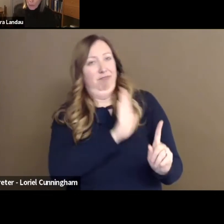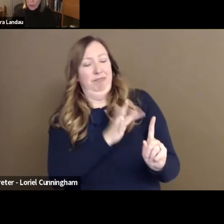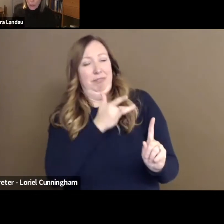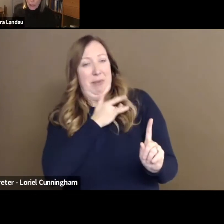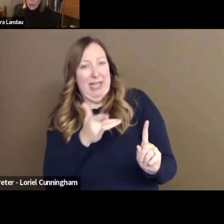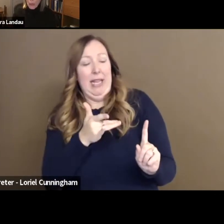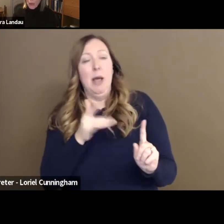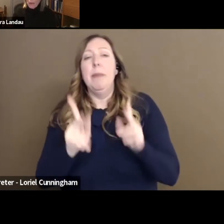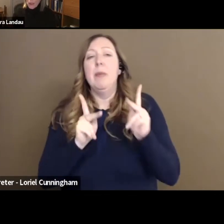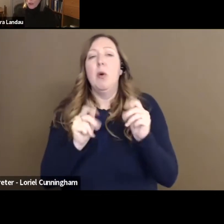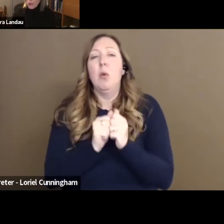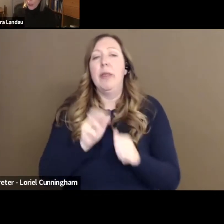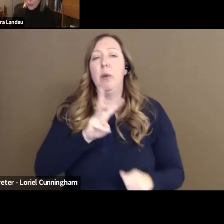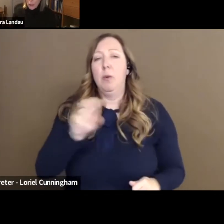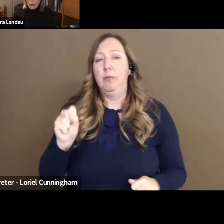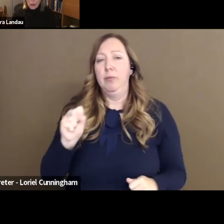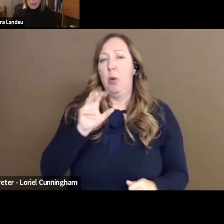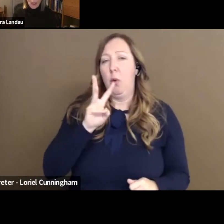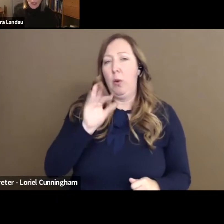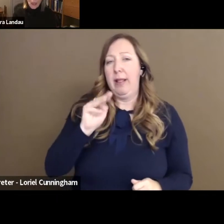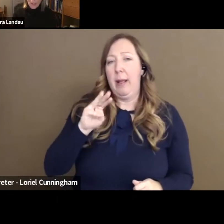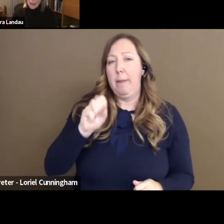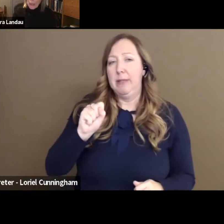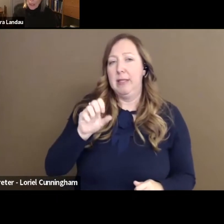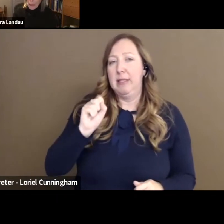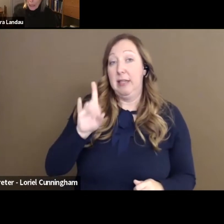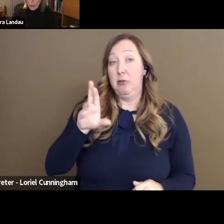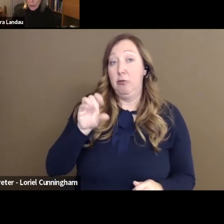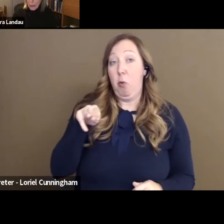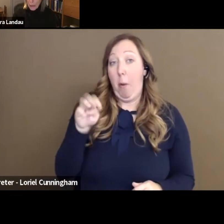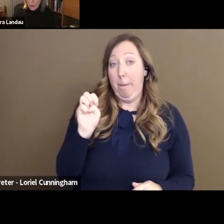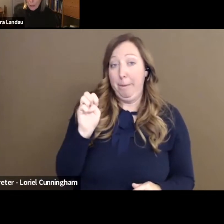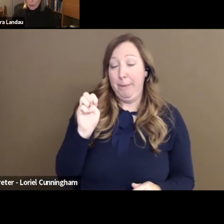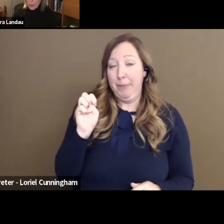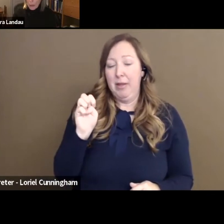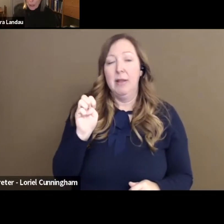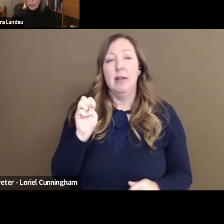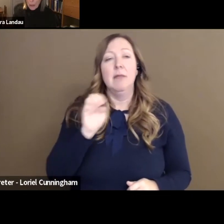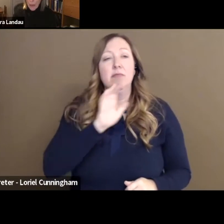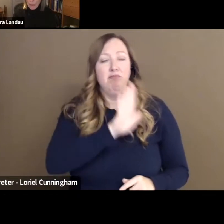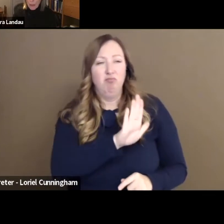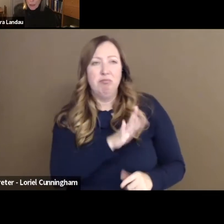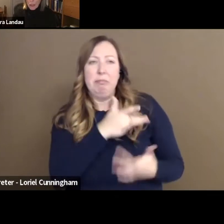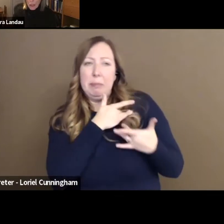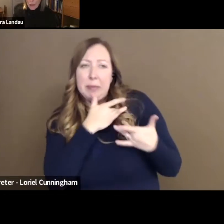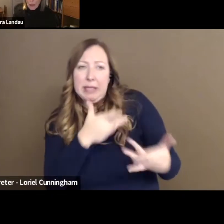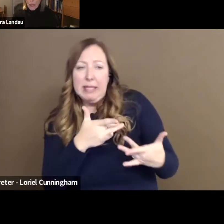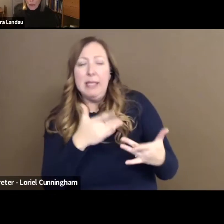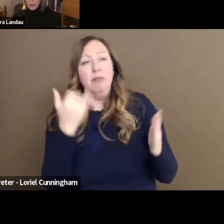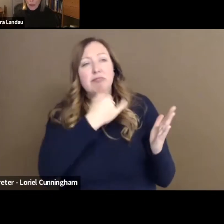between their visual spatial abilities and their linguistic abilities